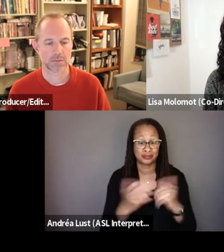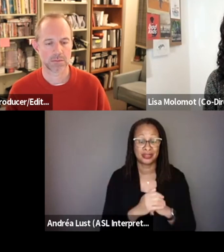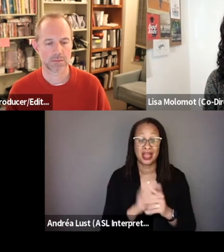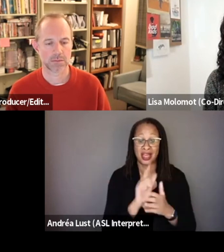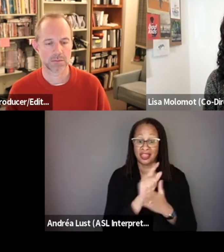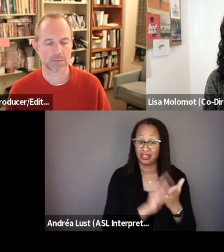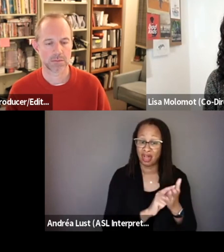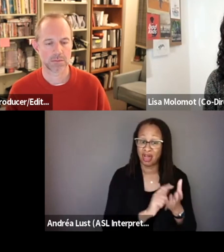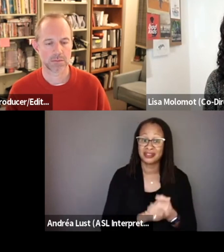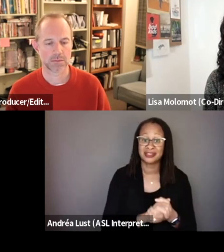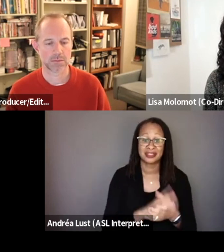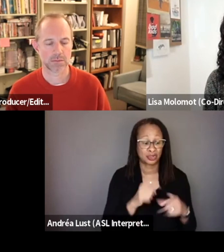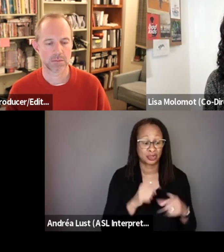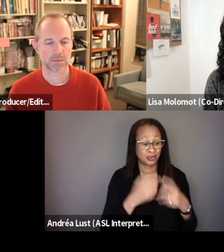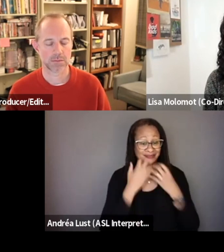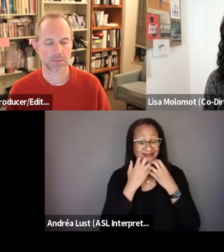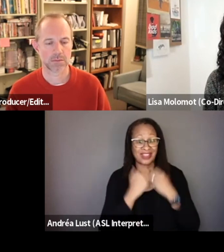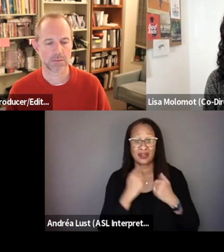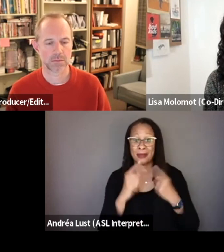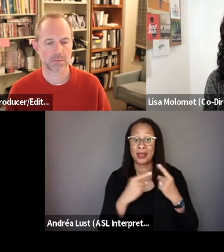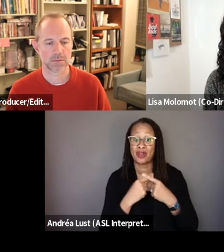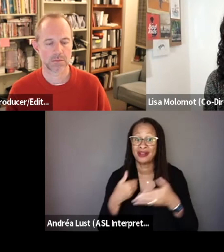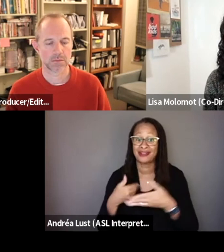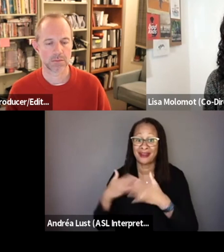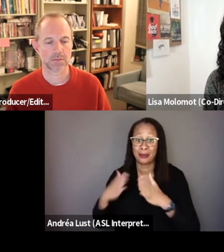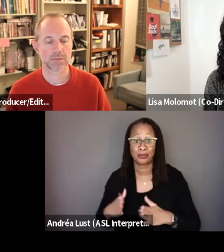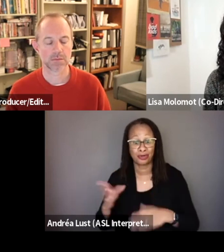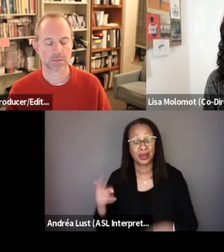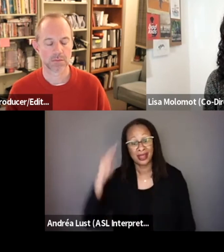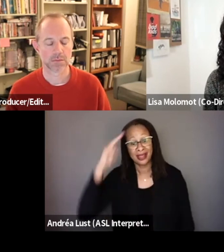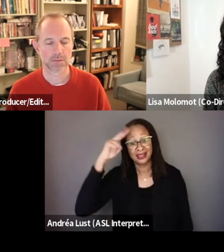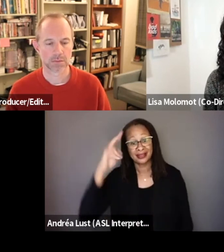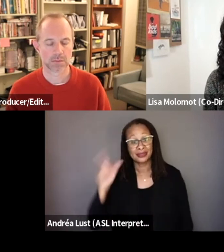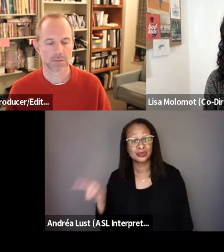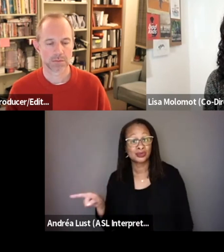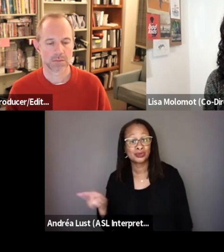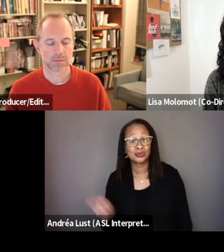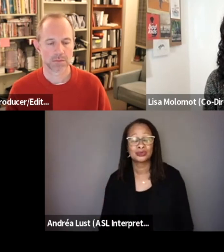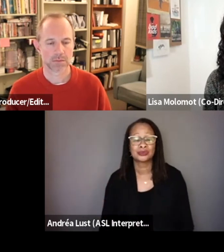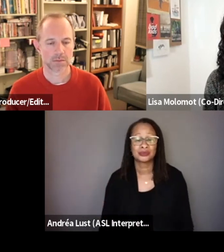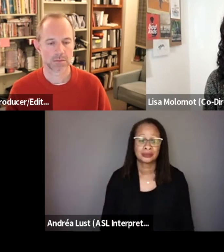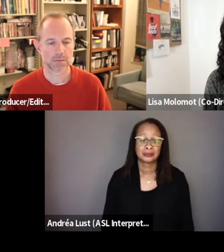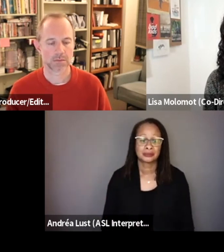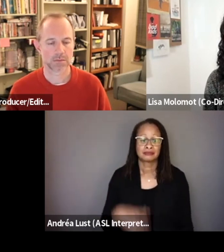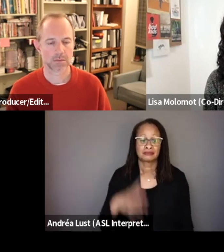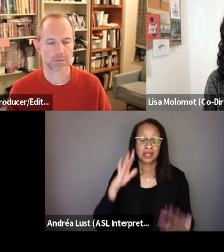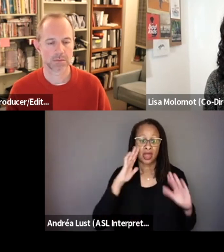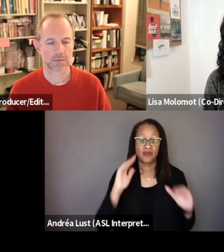to care about our neighbors in Mexico and hopefully something can be changed